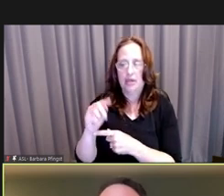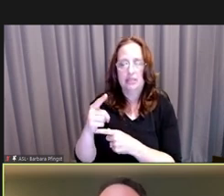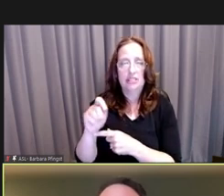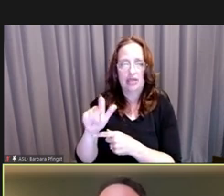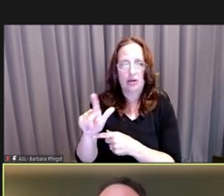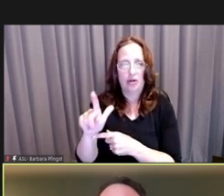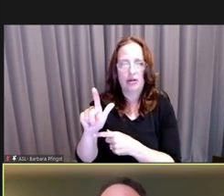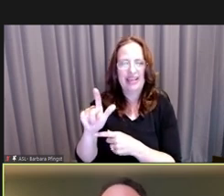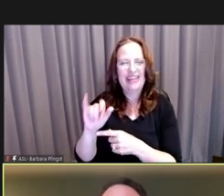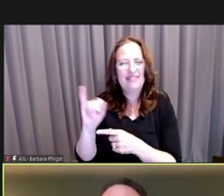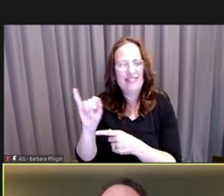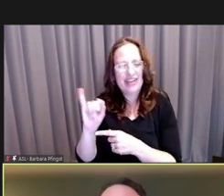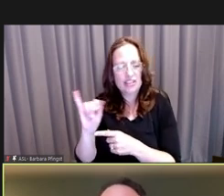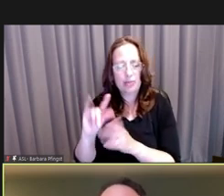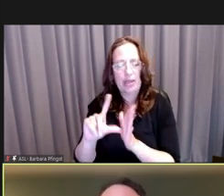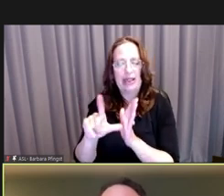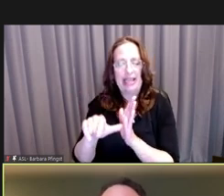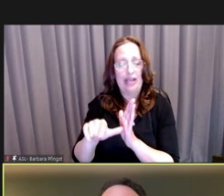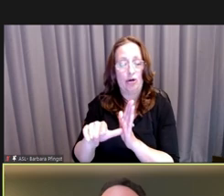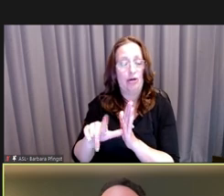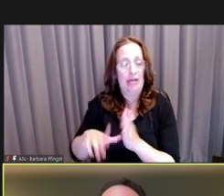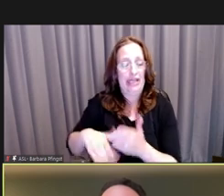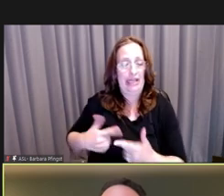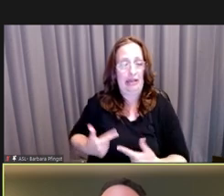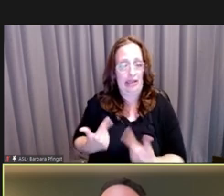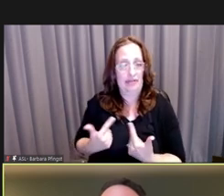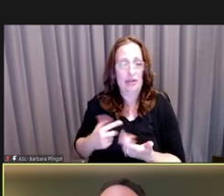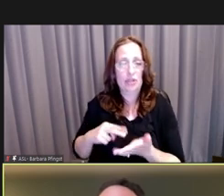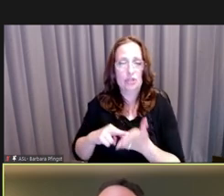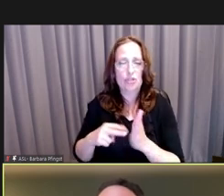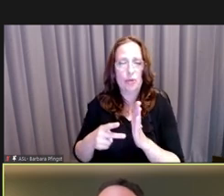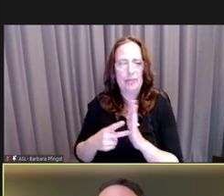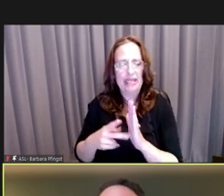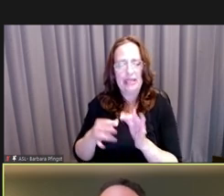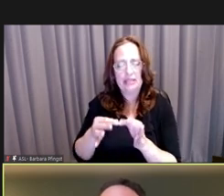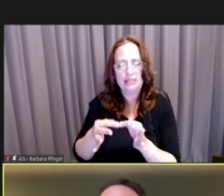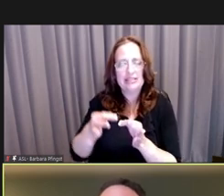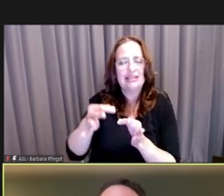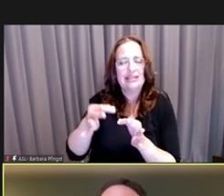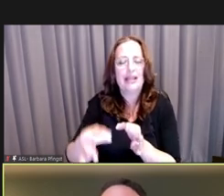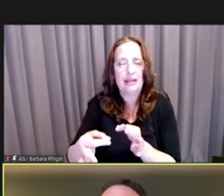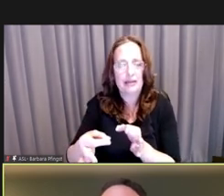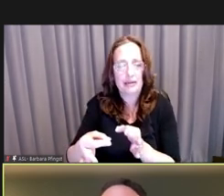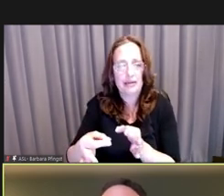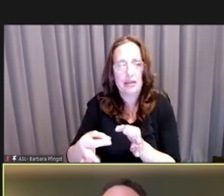child may not have any hearing loss detectable at birth. But then they subsequently develop that,